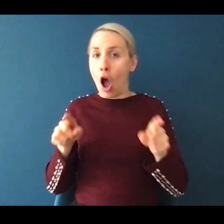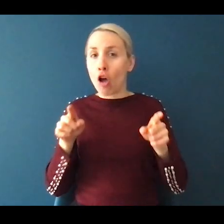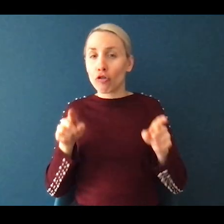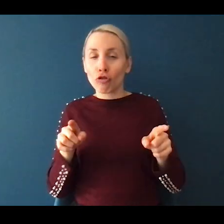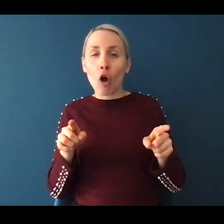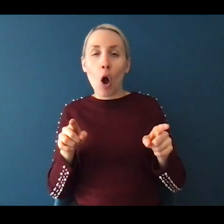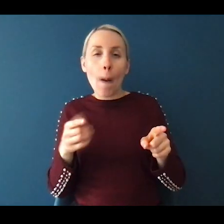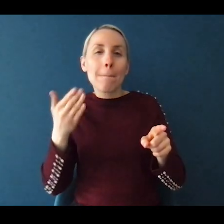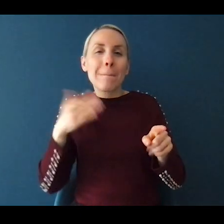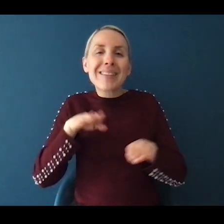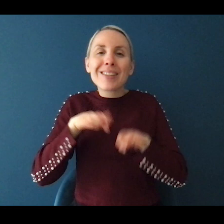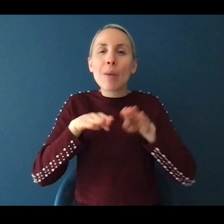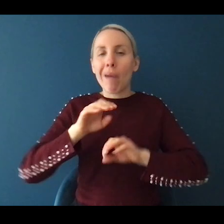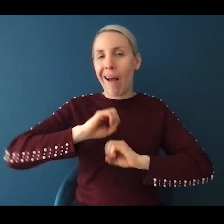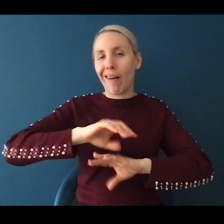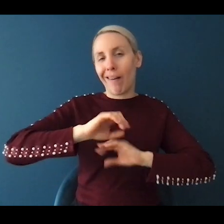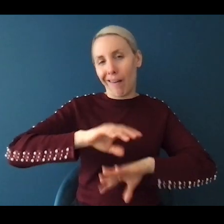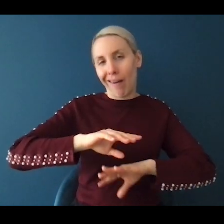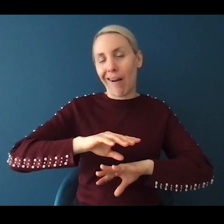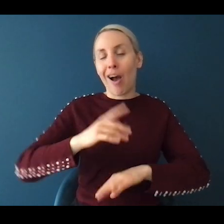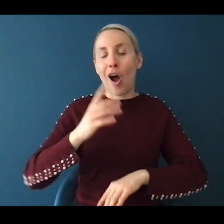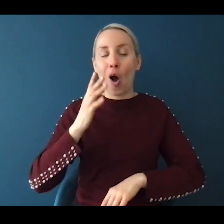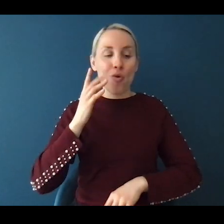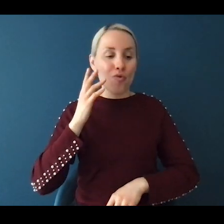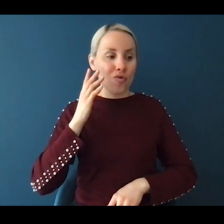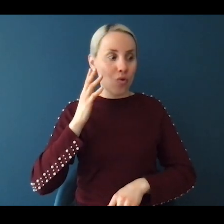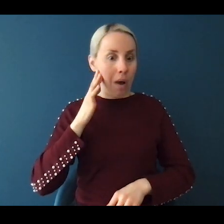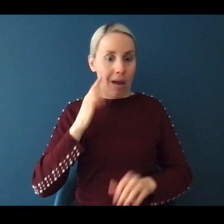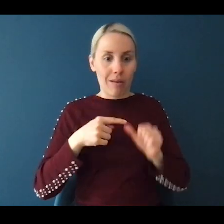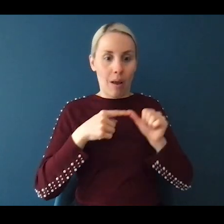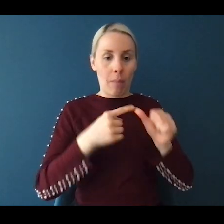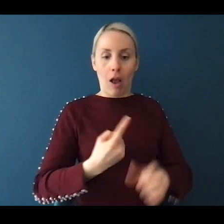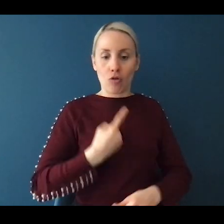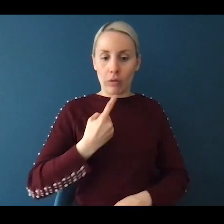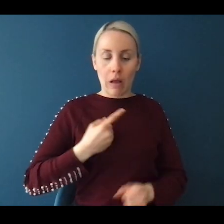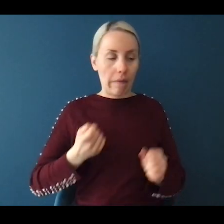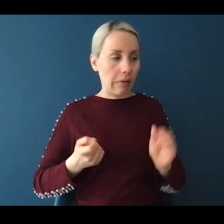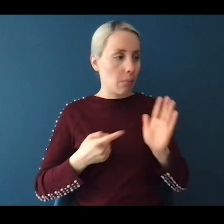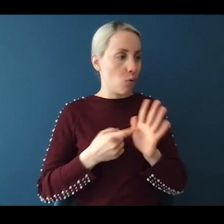if you had any thoughts on this I think you've touched a little on kind of the position that